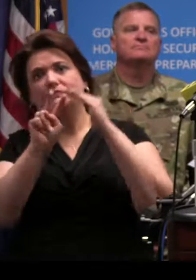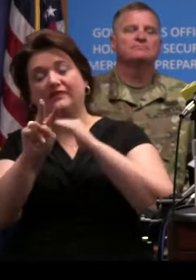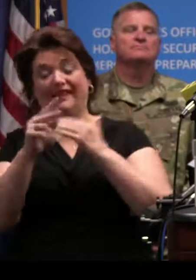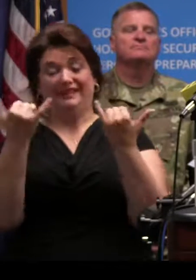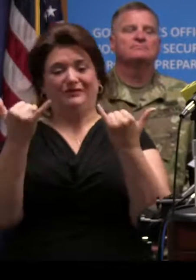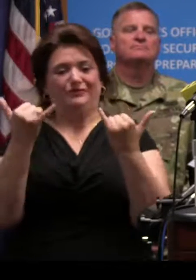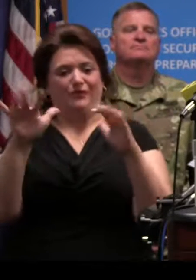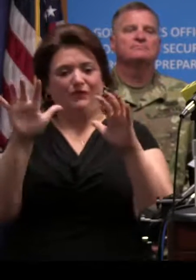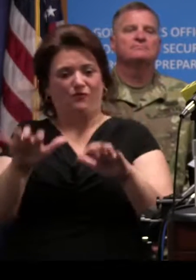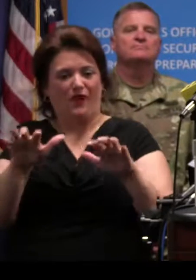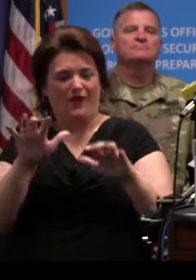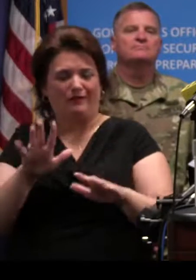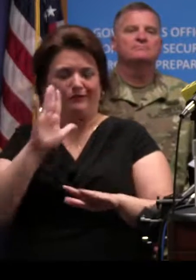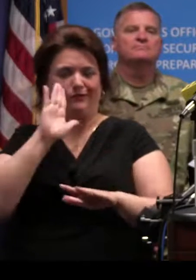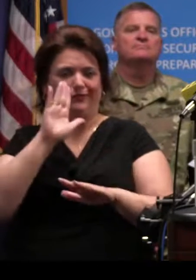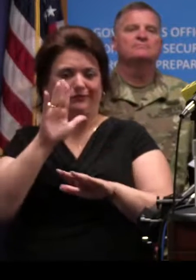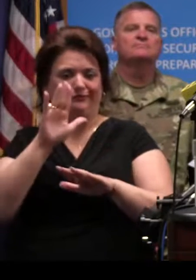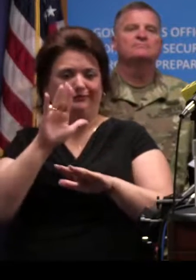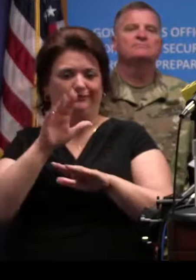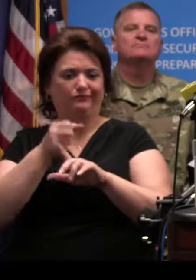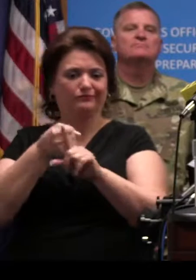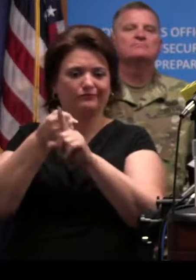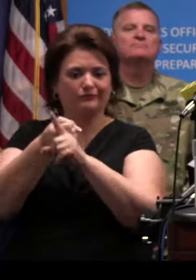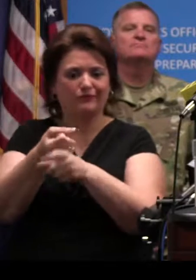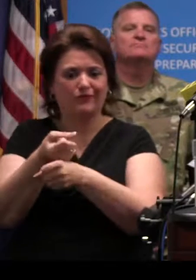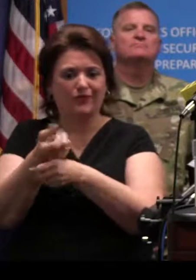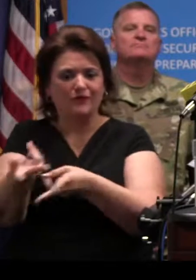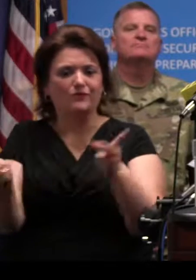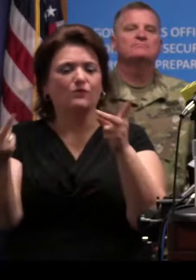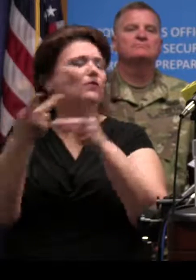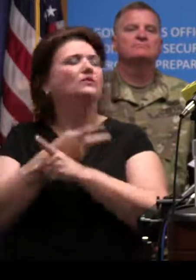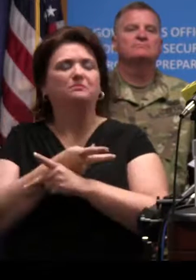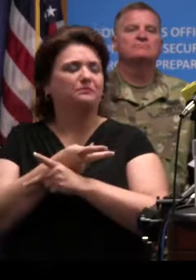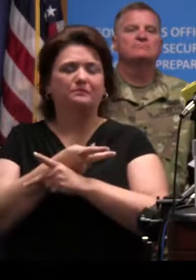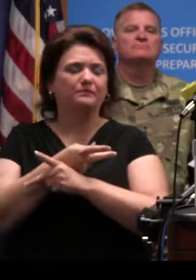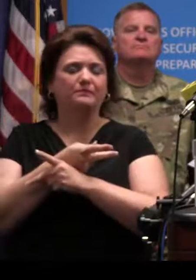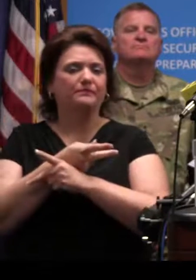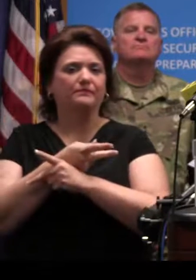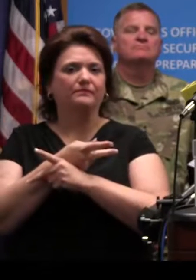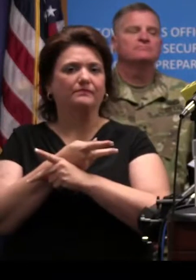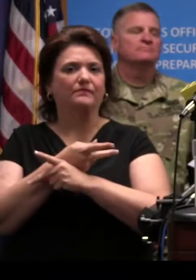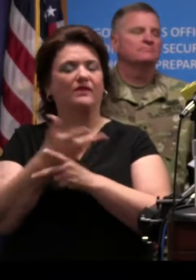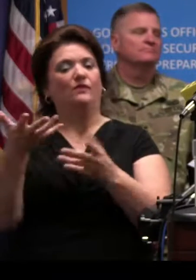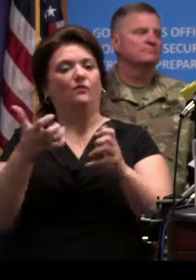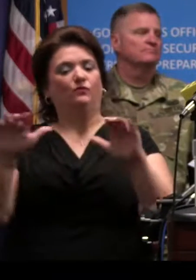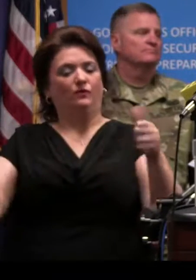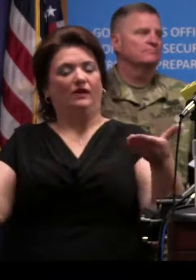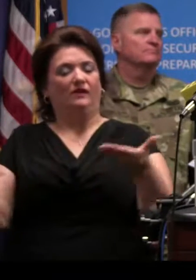going to materially affect that or get worse but I did want to welcome you get